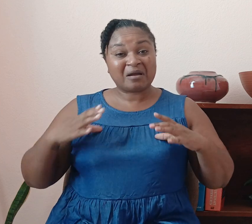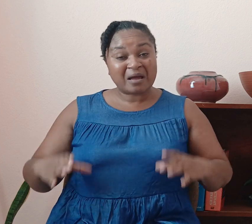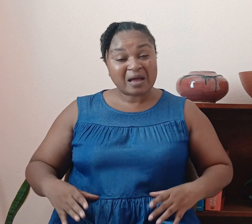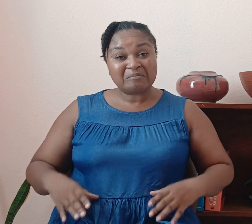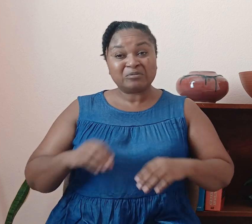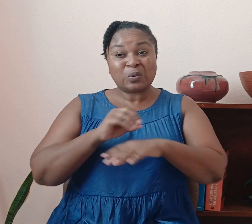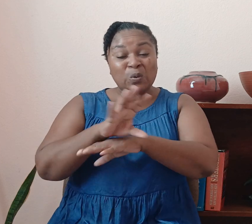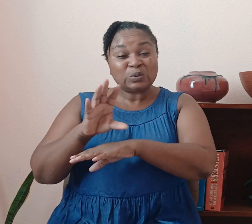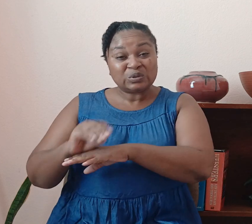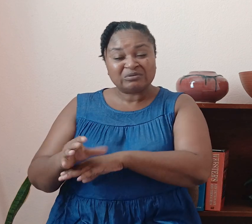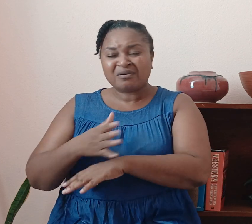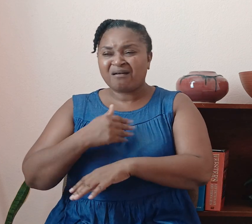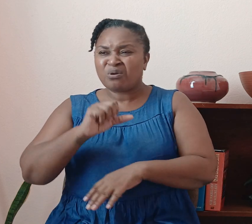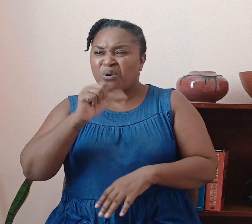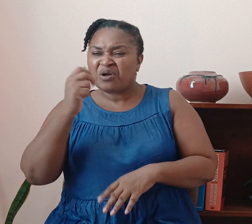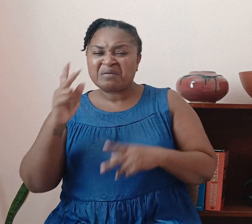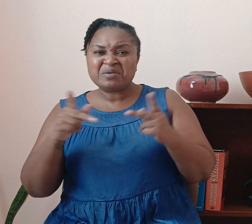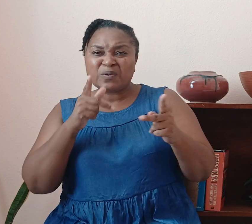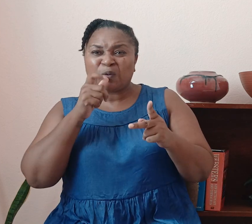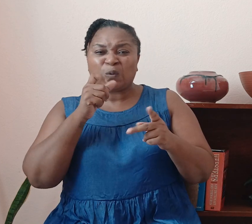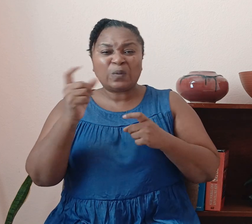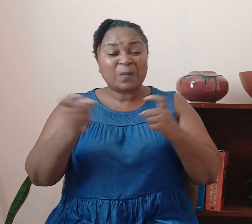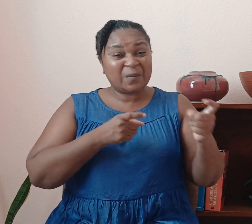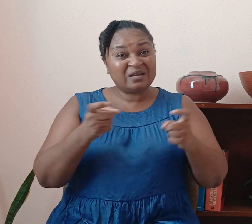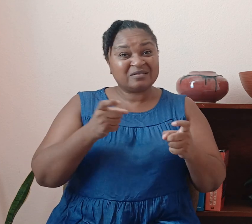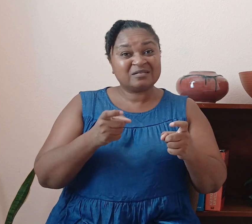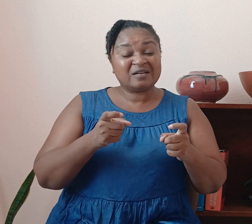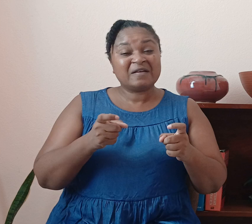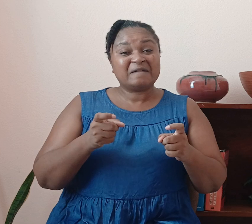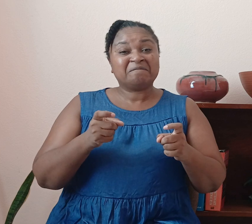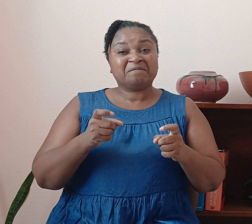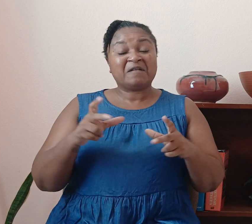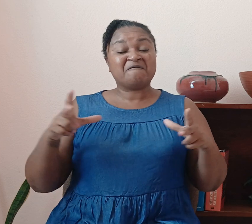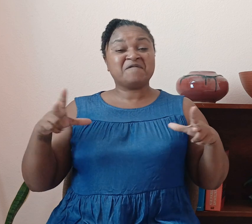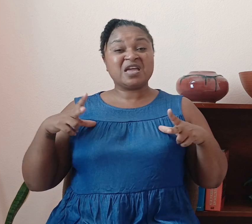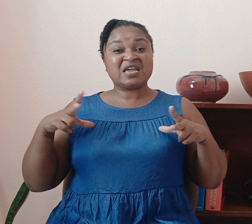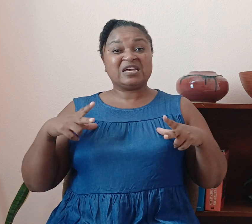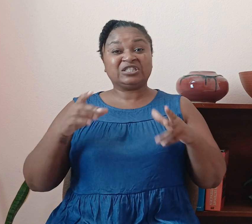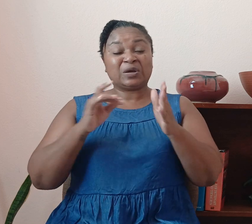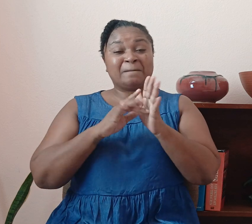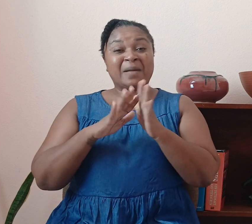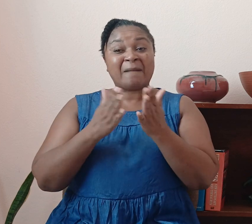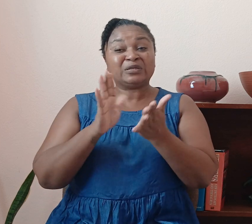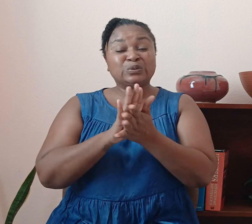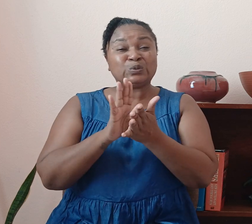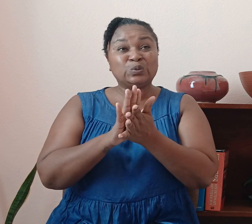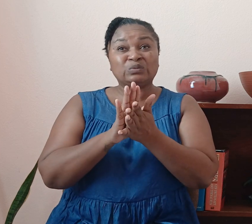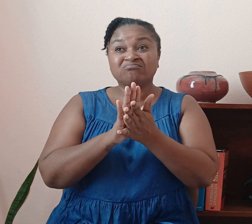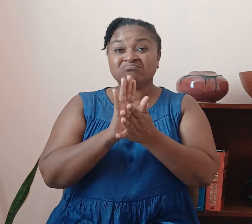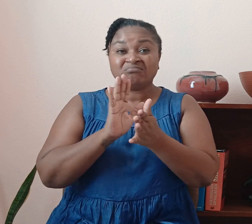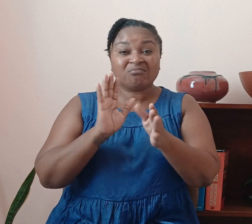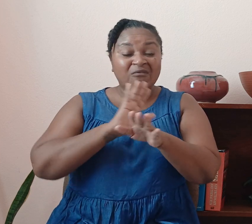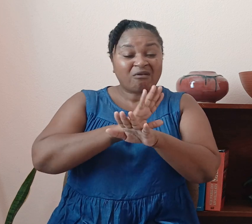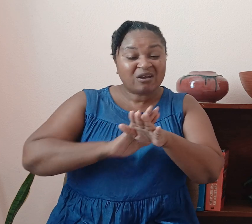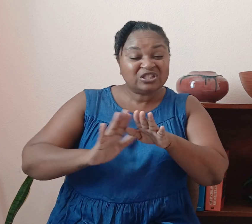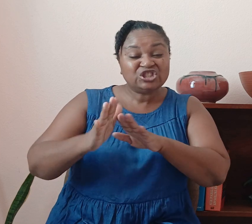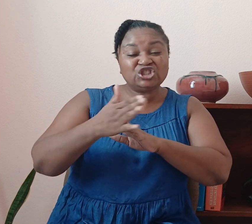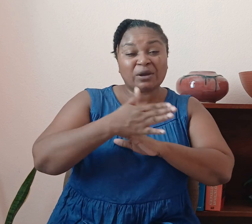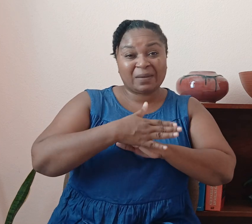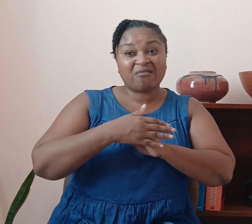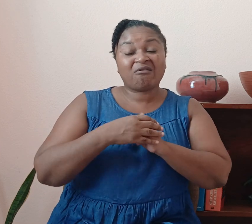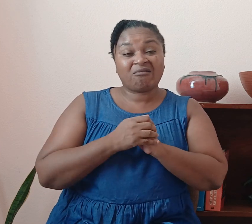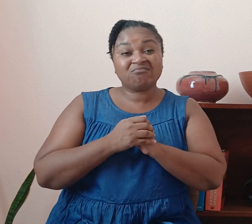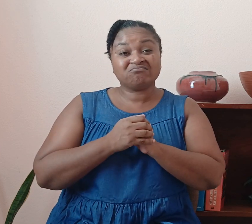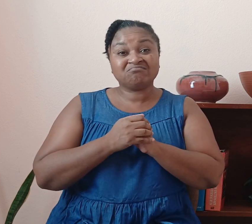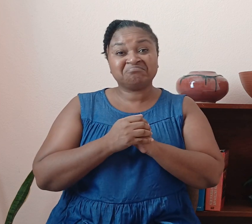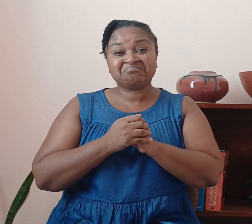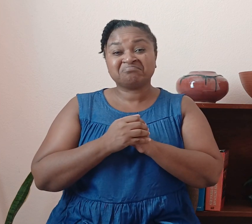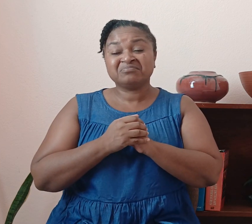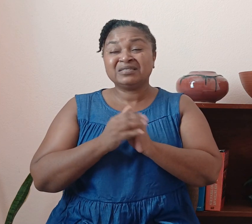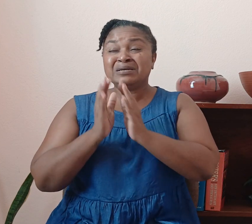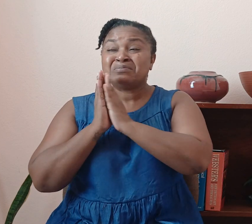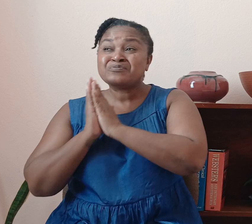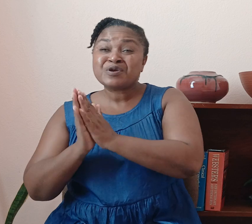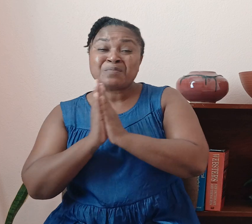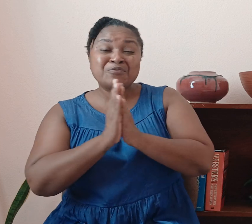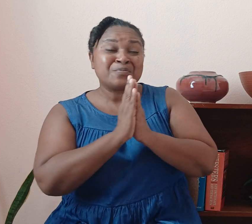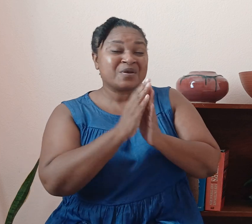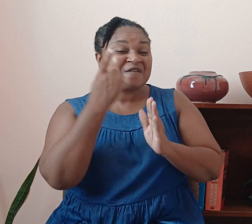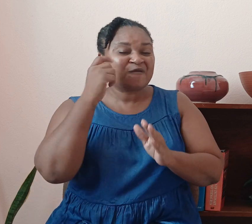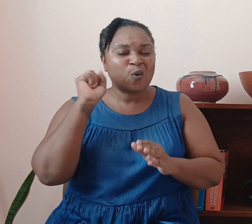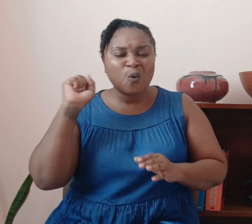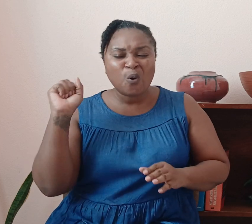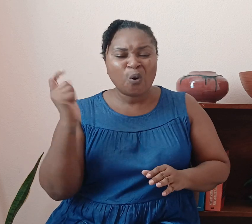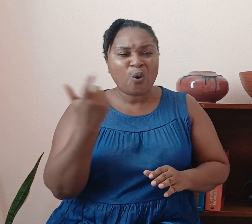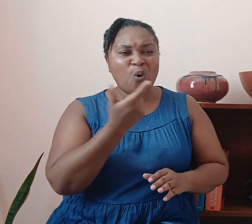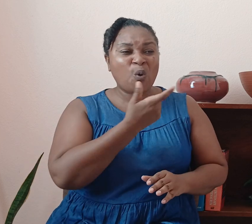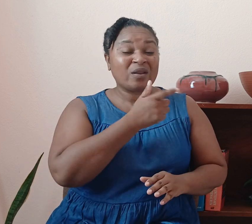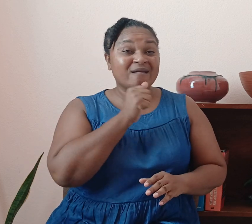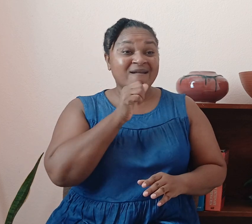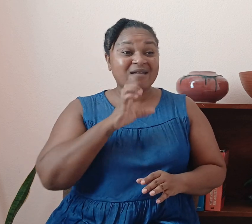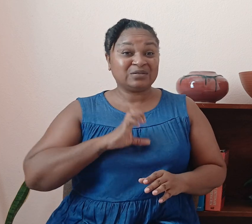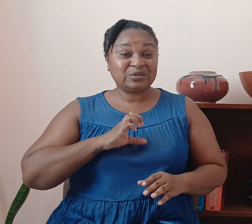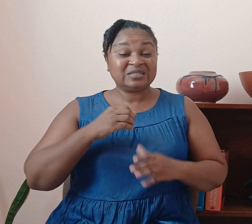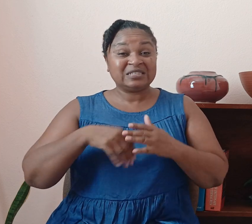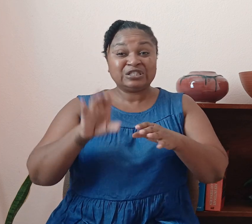running Vacation Bible Schools nationwide. o Pray for the Elders in each church in Jamaica.